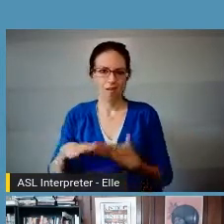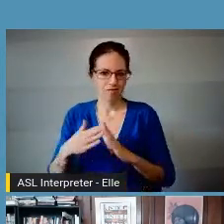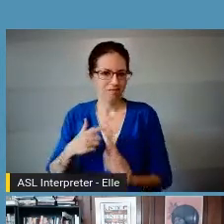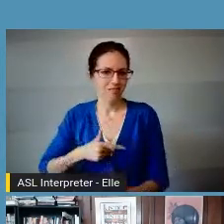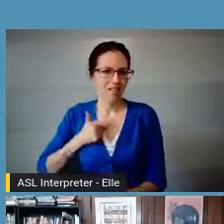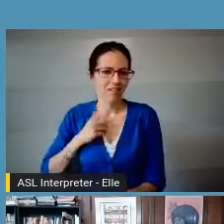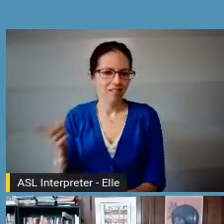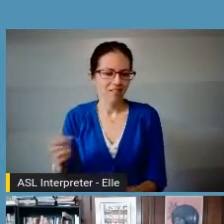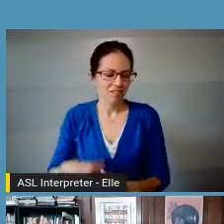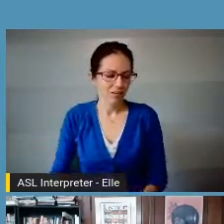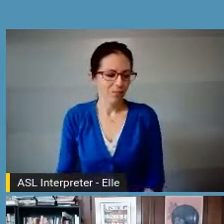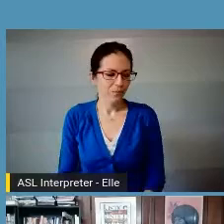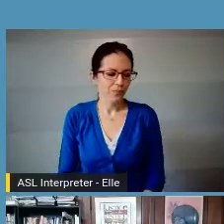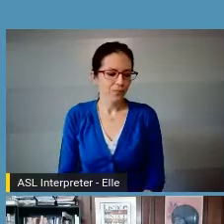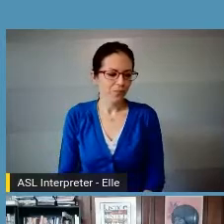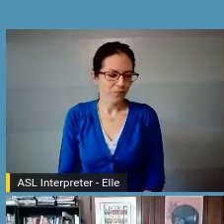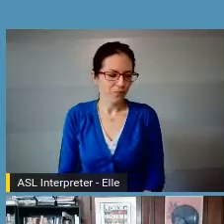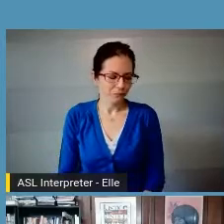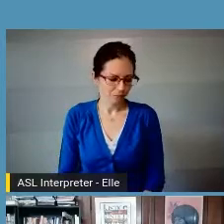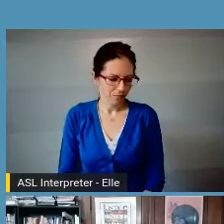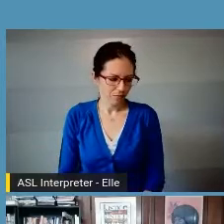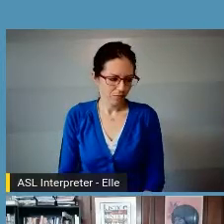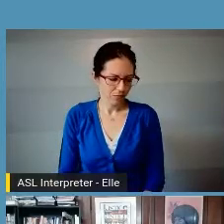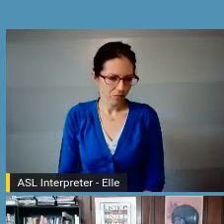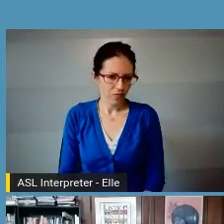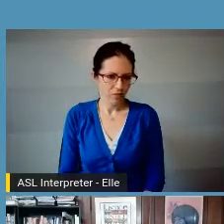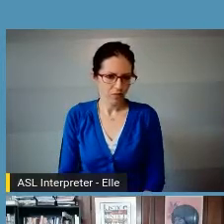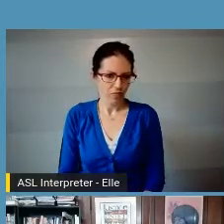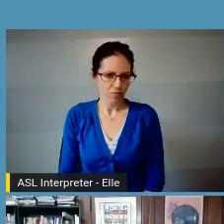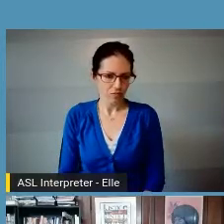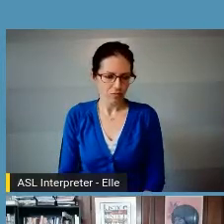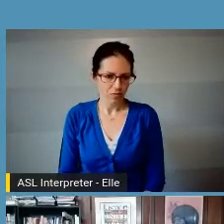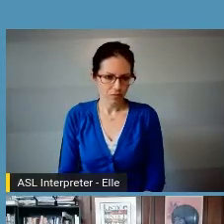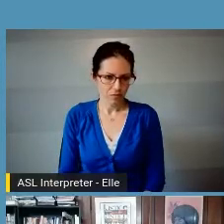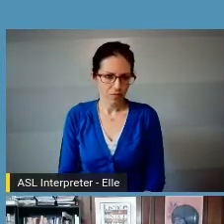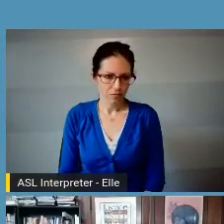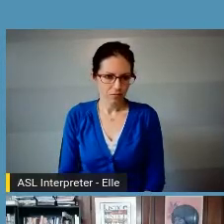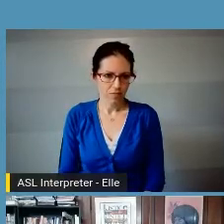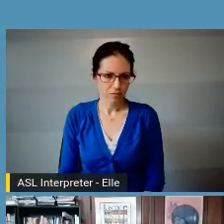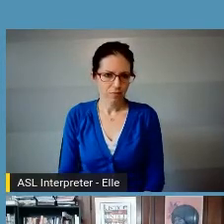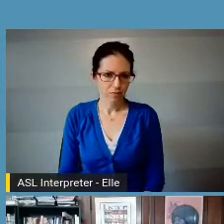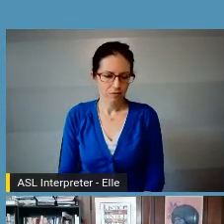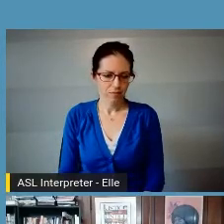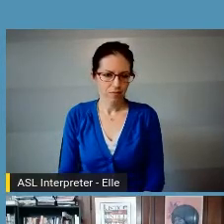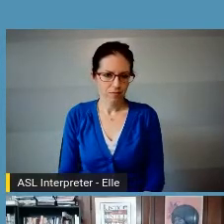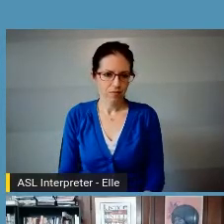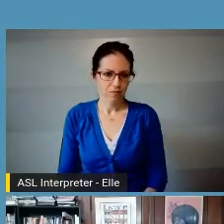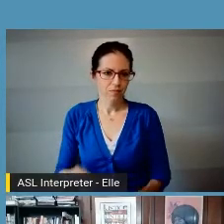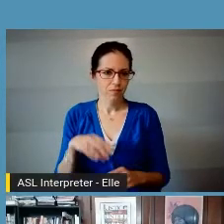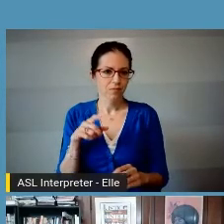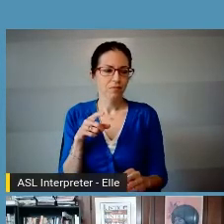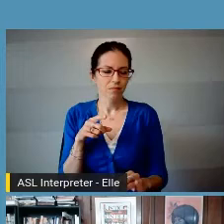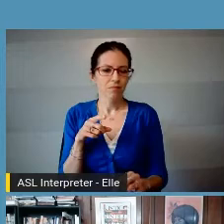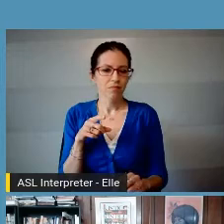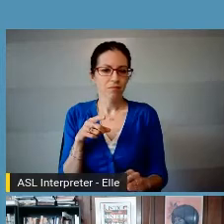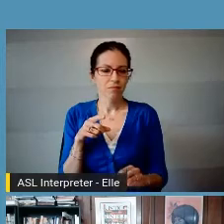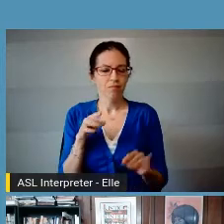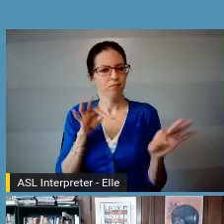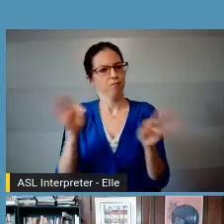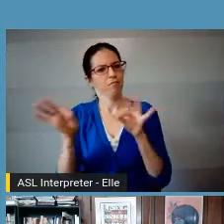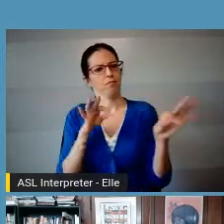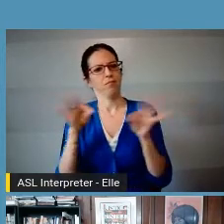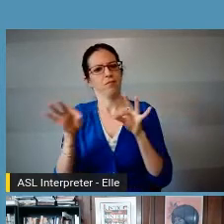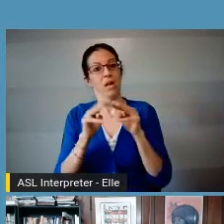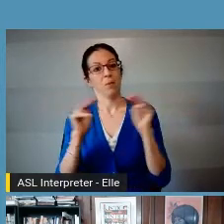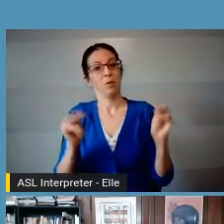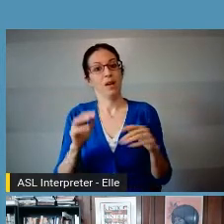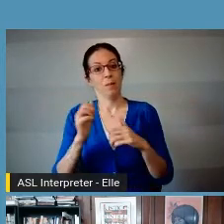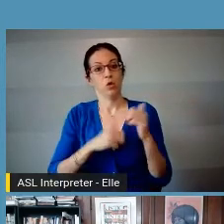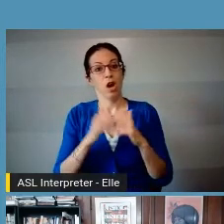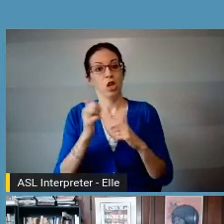So this is the structure of the museum. I want to take you to our mission statement.